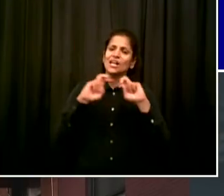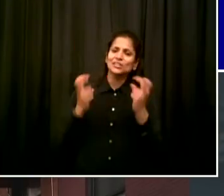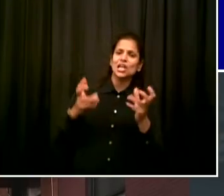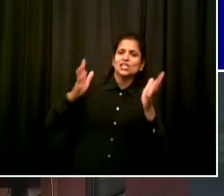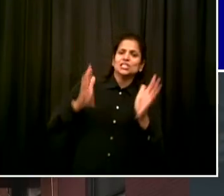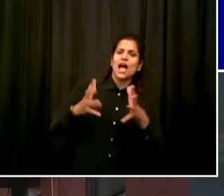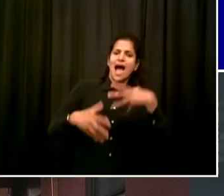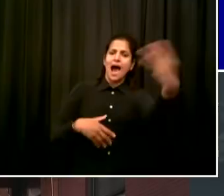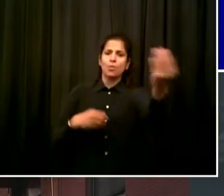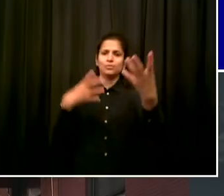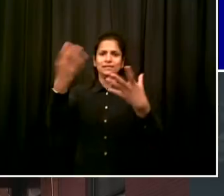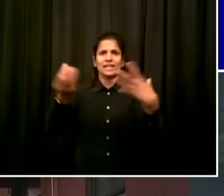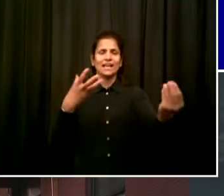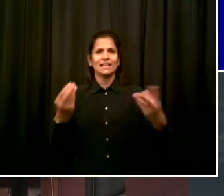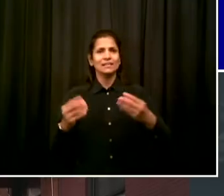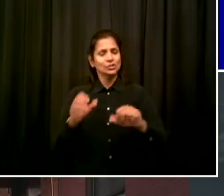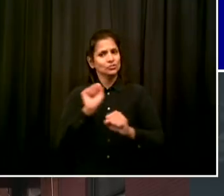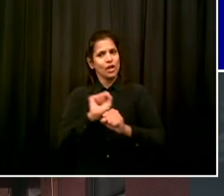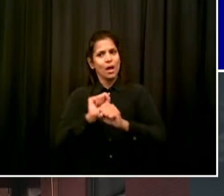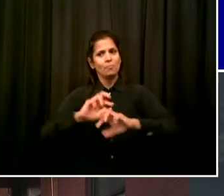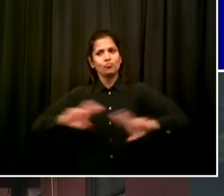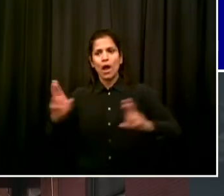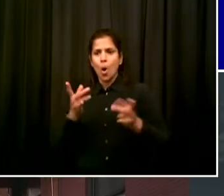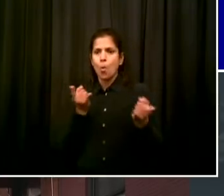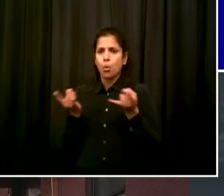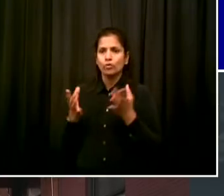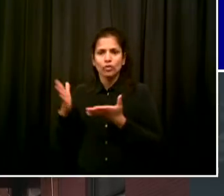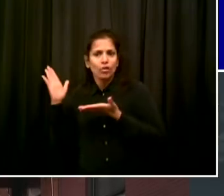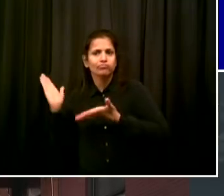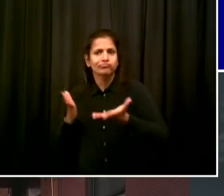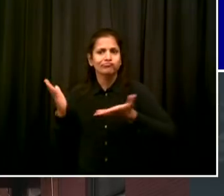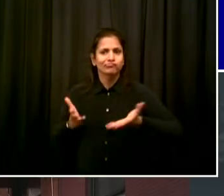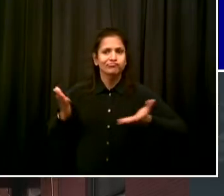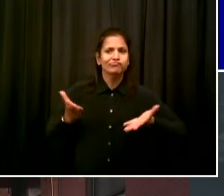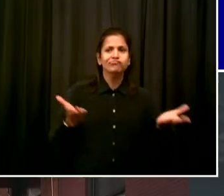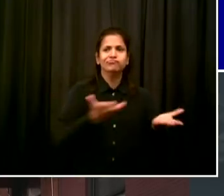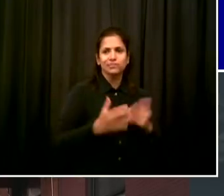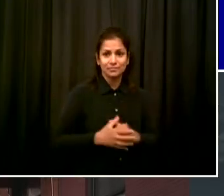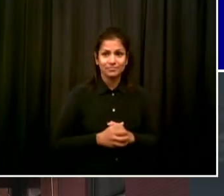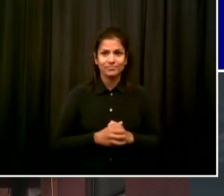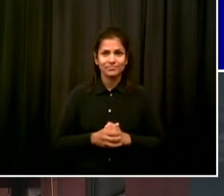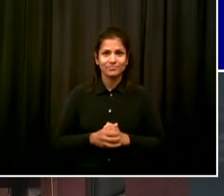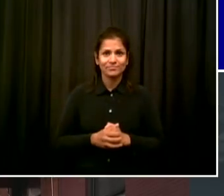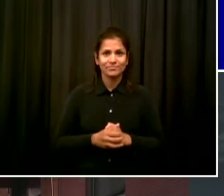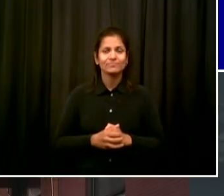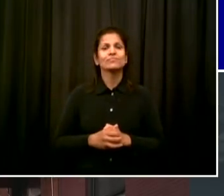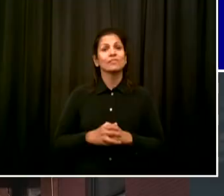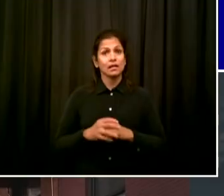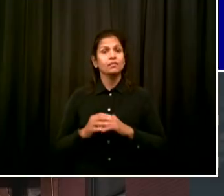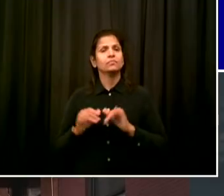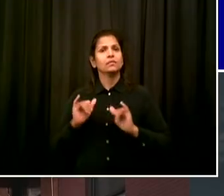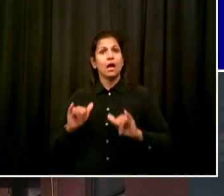OPHE E ARGIVING PEOPLE ENERGY TO SEE THIS CRUCIAL PART OF NEW YORK CITY BACK AND LOOK AT THAT